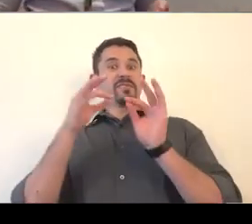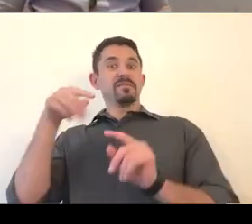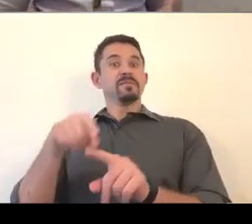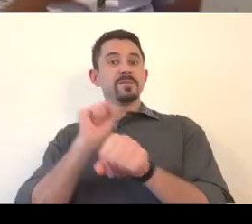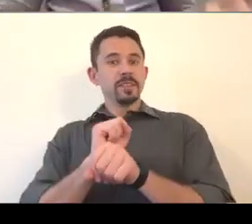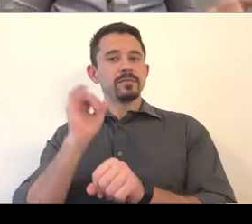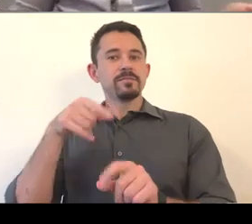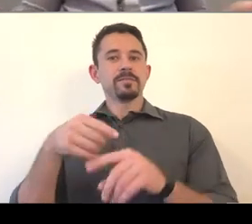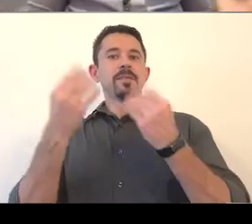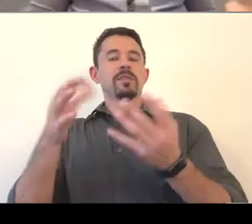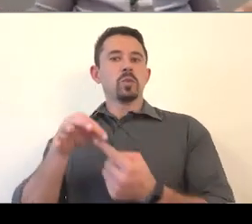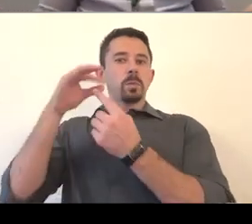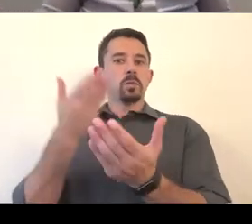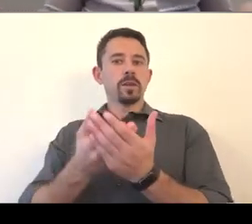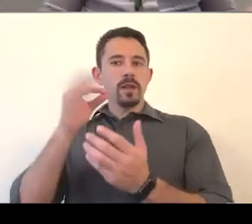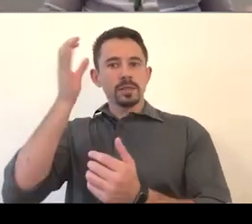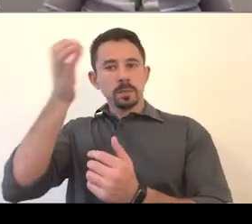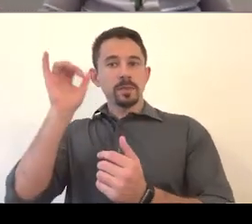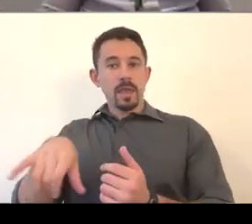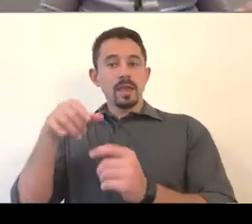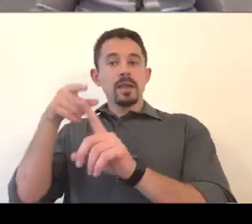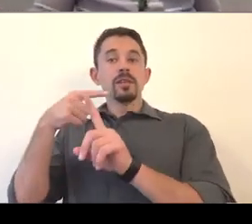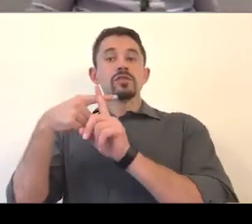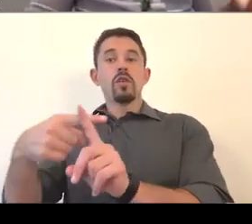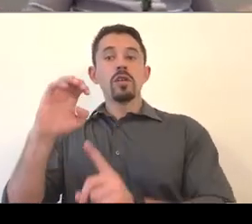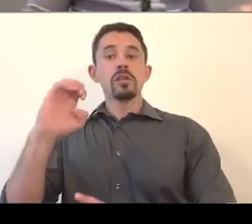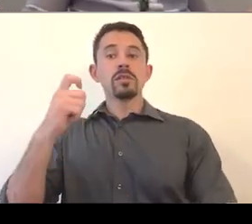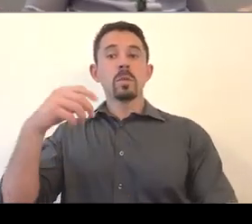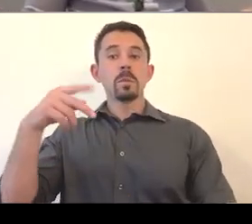provides a unique proof of concept that targeting exopolysaccharide modification